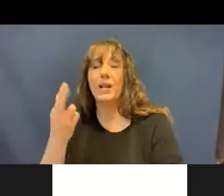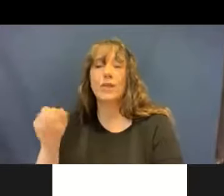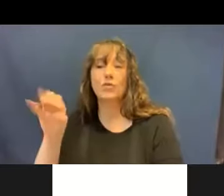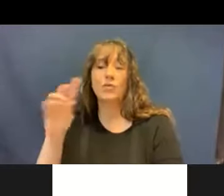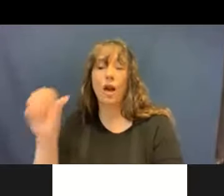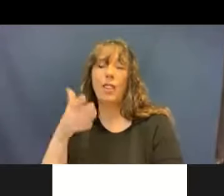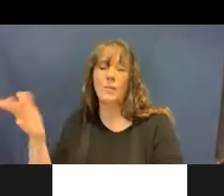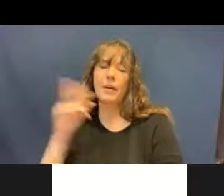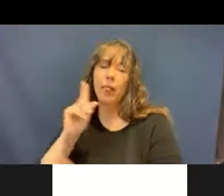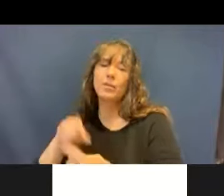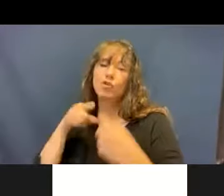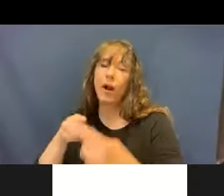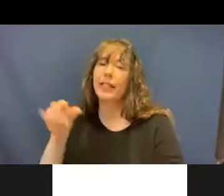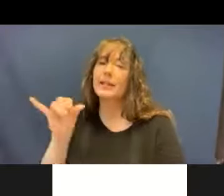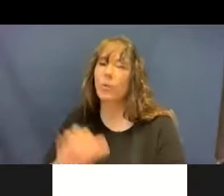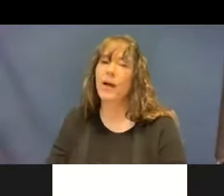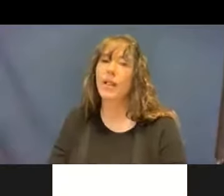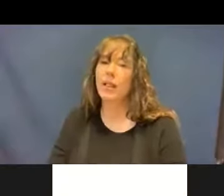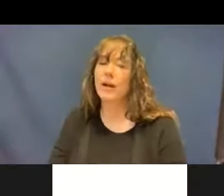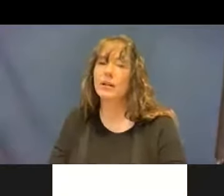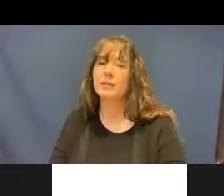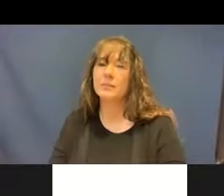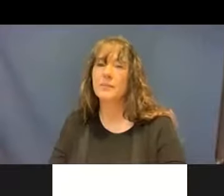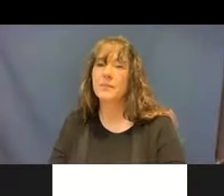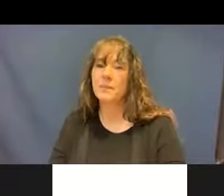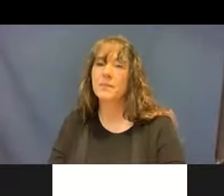as well. >> ANDREA RODRIGUEZ: I just wanted to say,